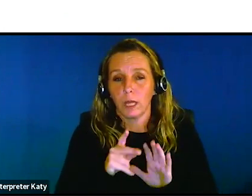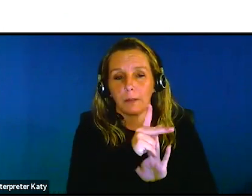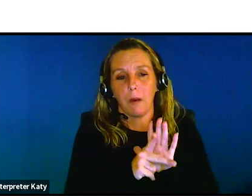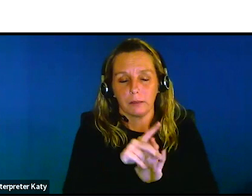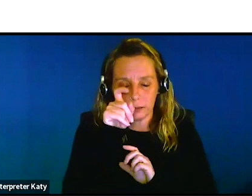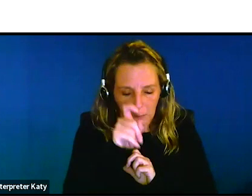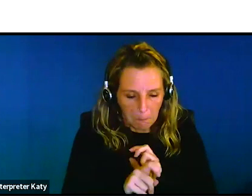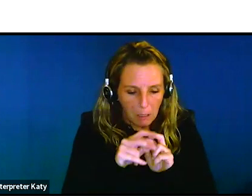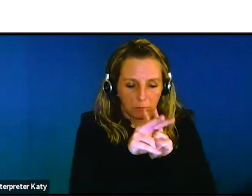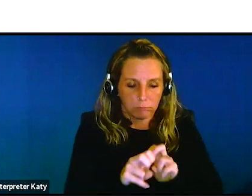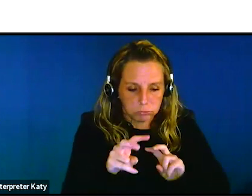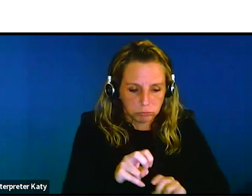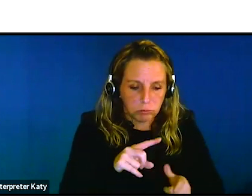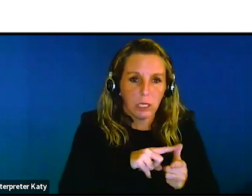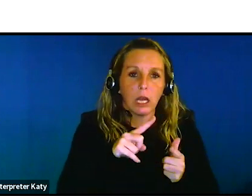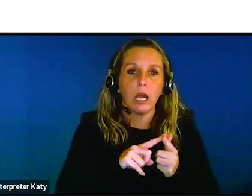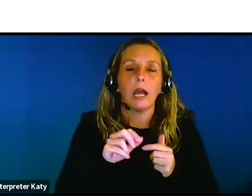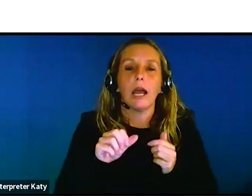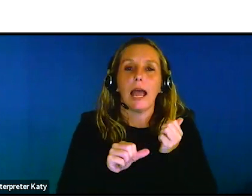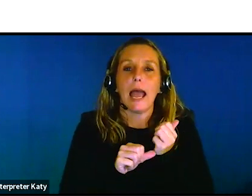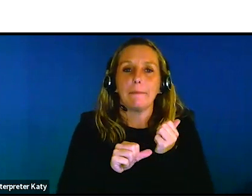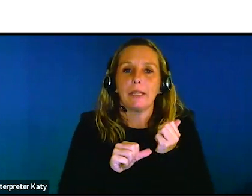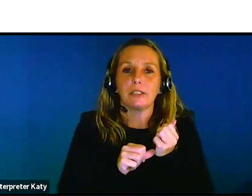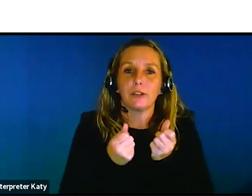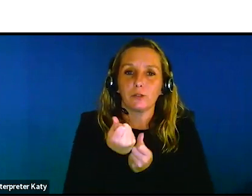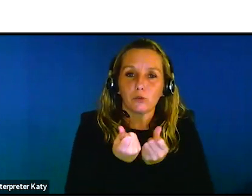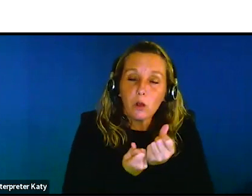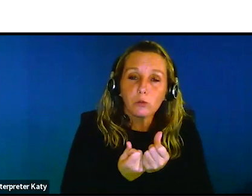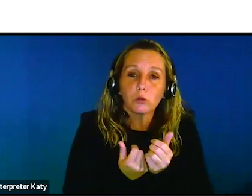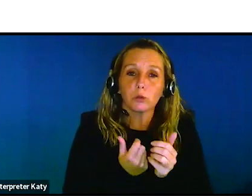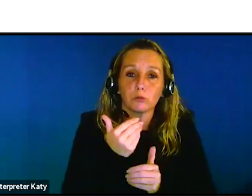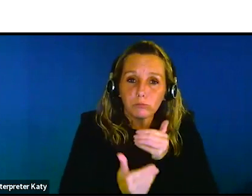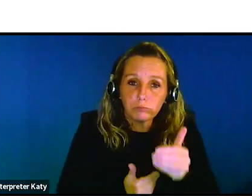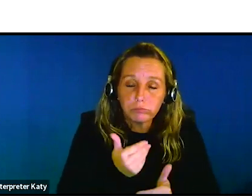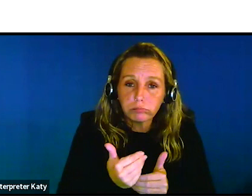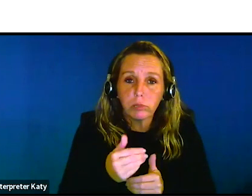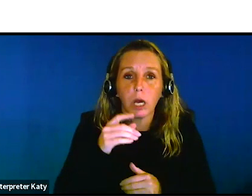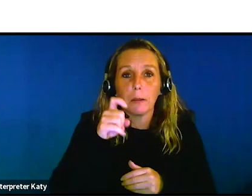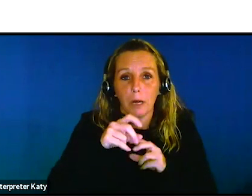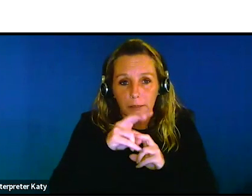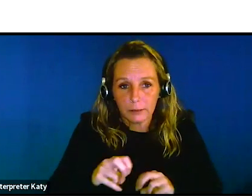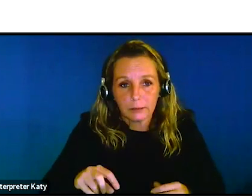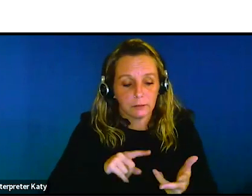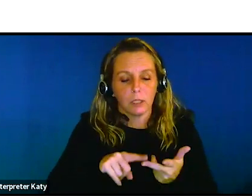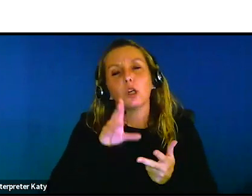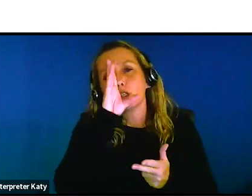We have to look at the administrative structures and procedures and of course, the direct interventions.